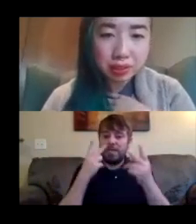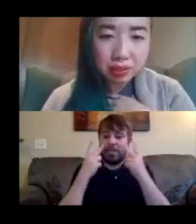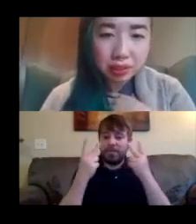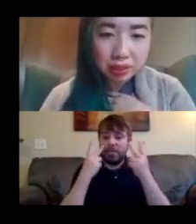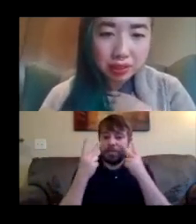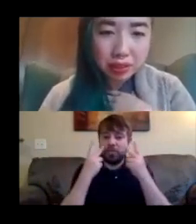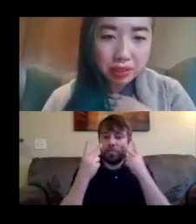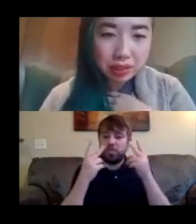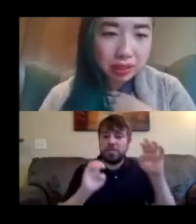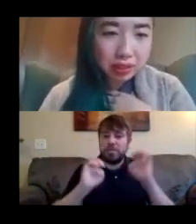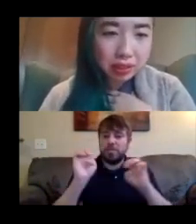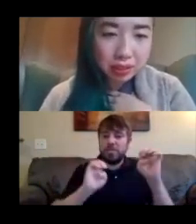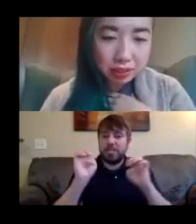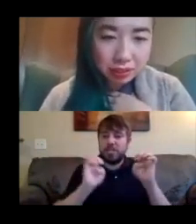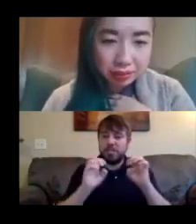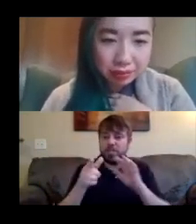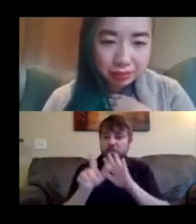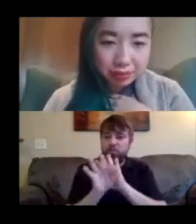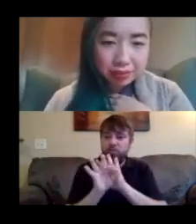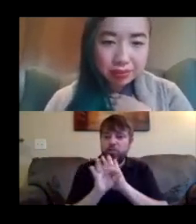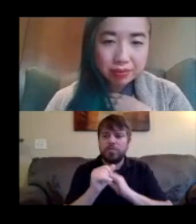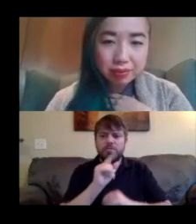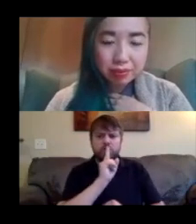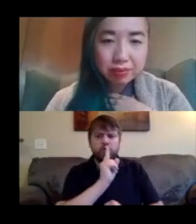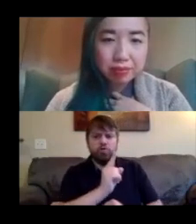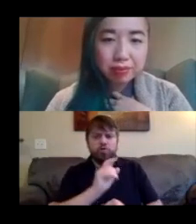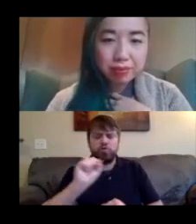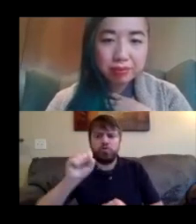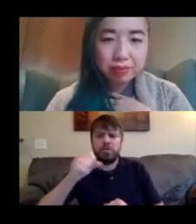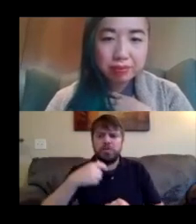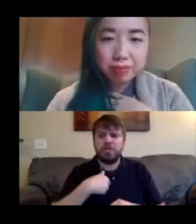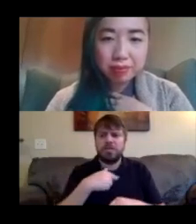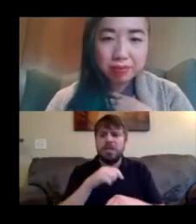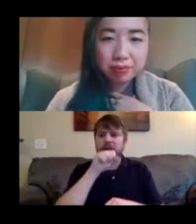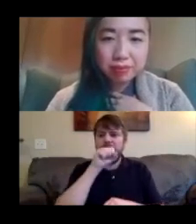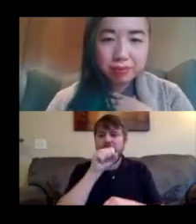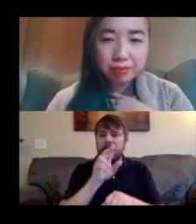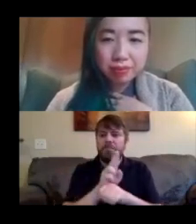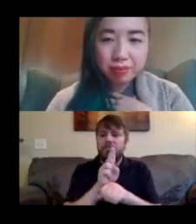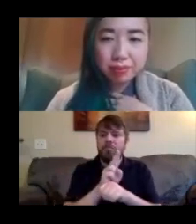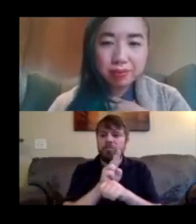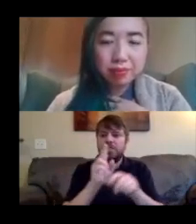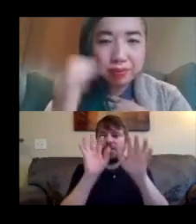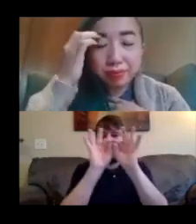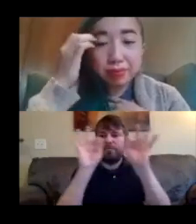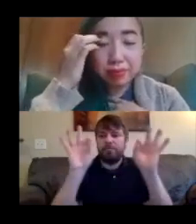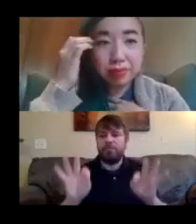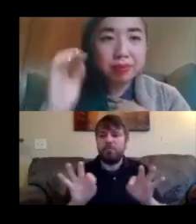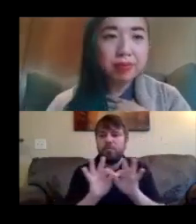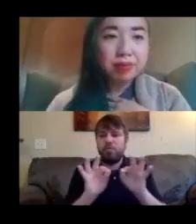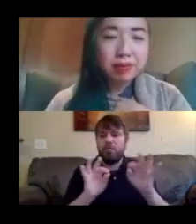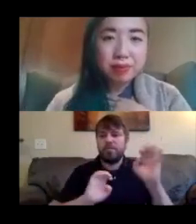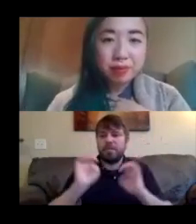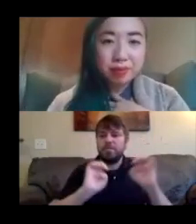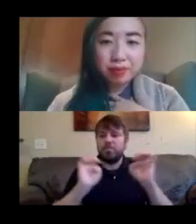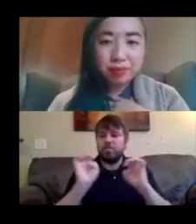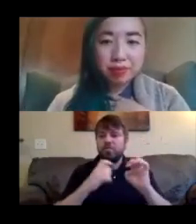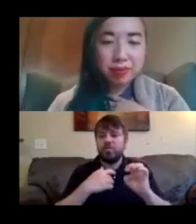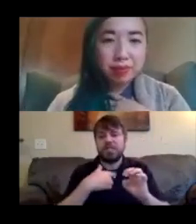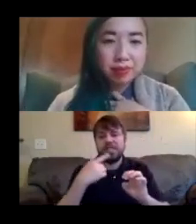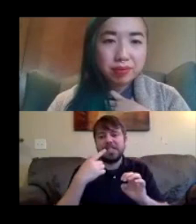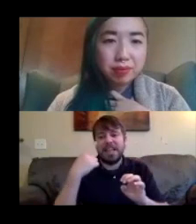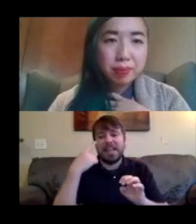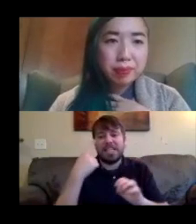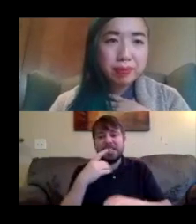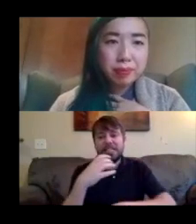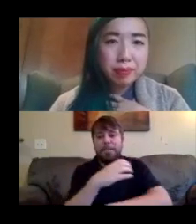Sure. I love using erasure. I find it really powerful in terms of unlocking my imagination